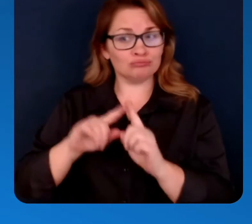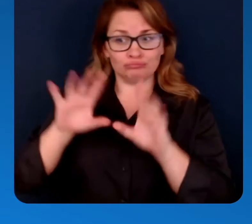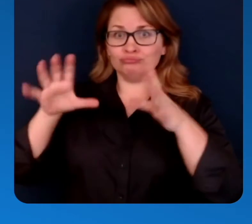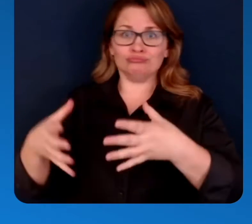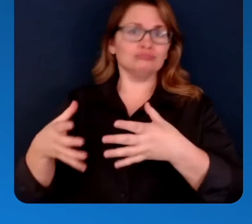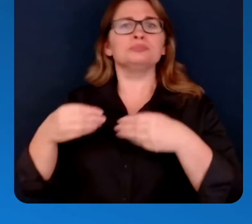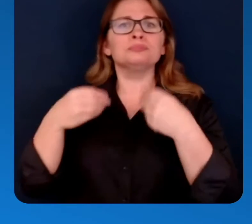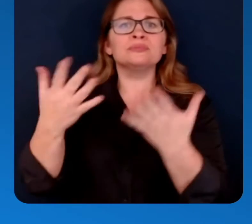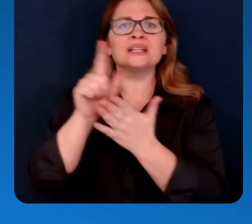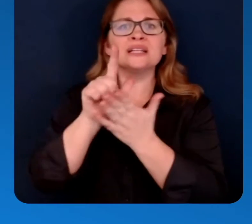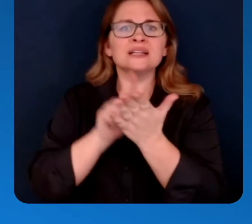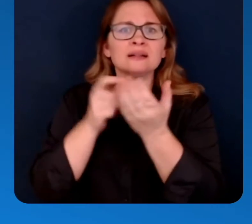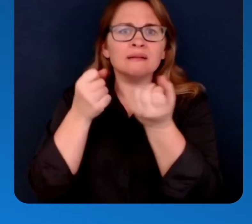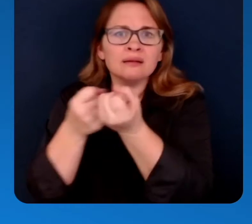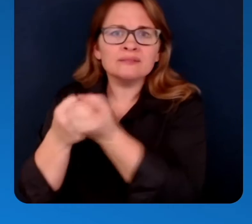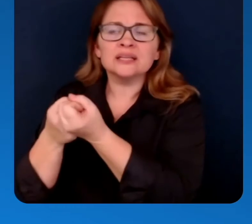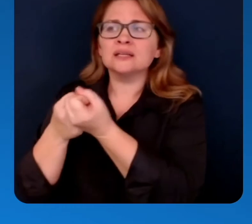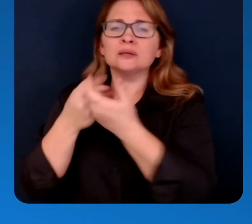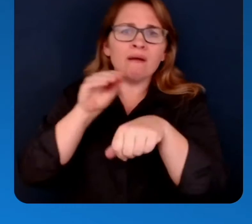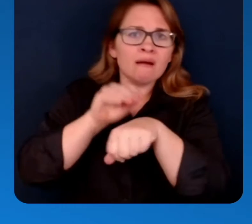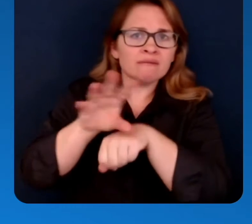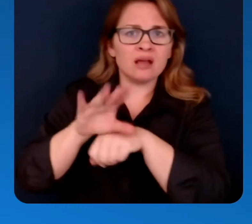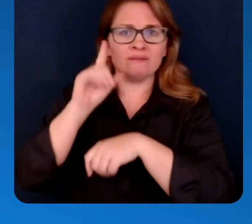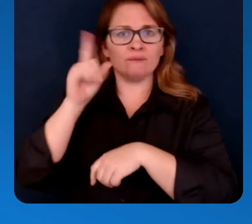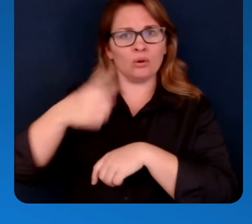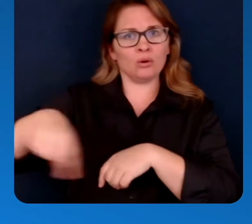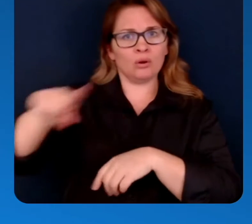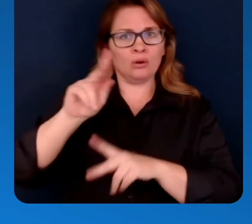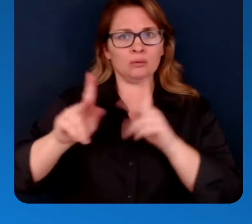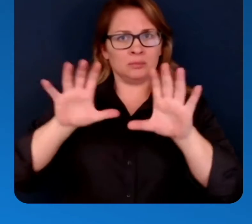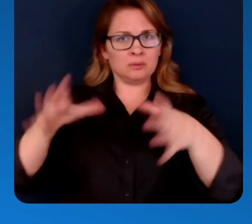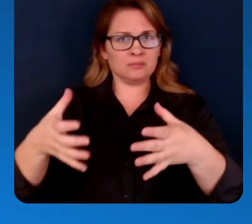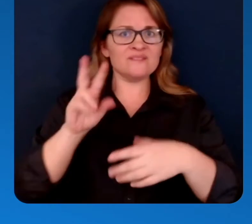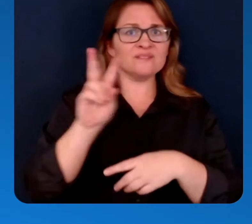to victims and survivors of domestic and sexual violence.